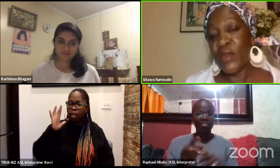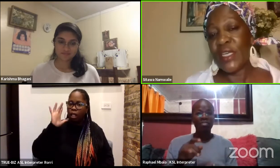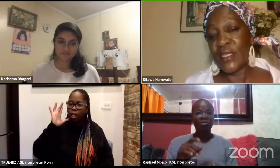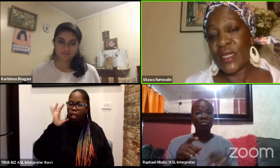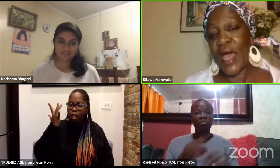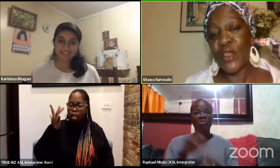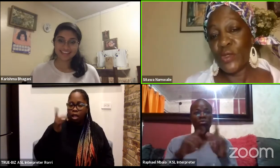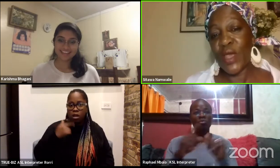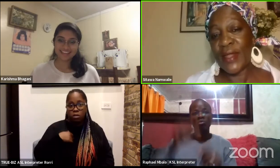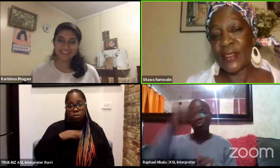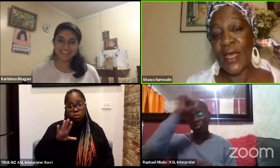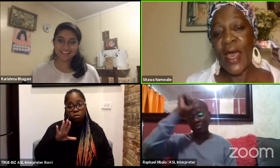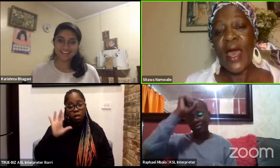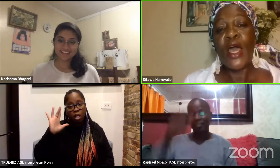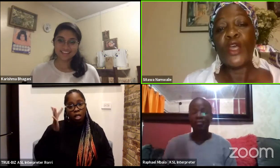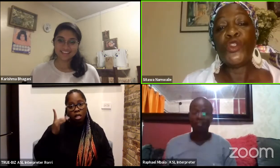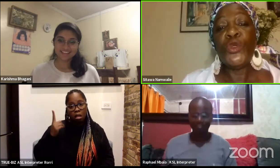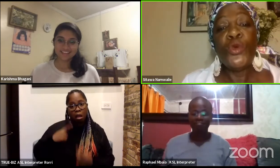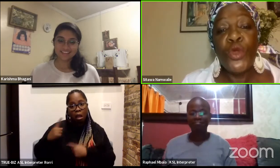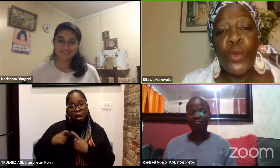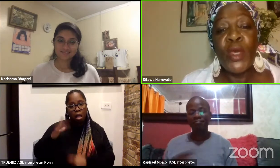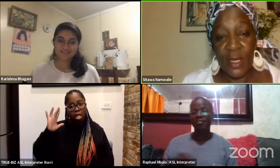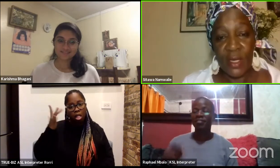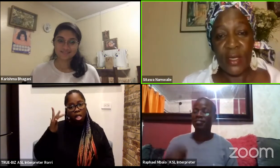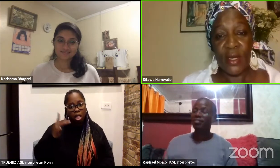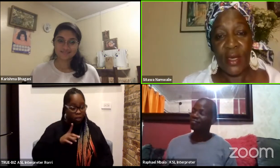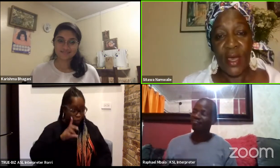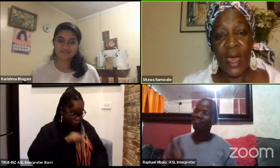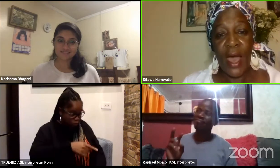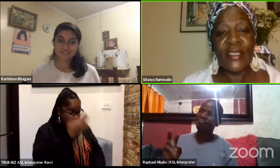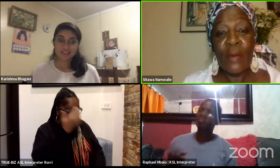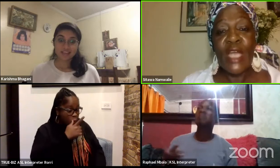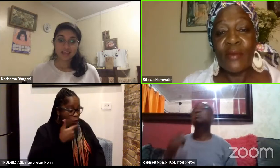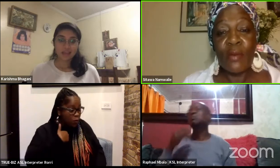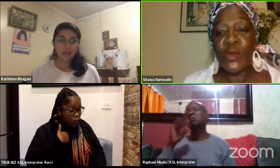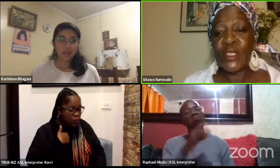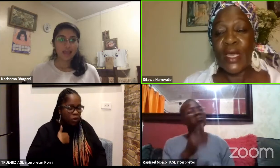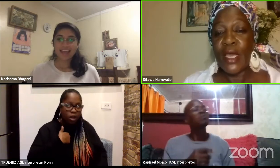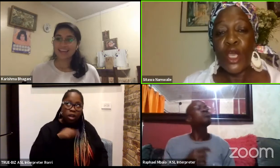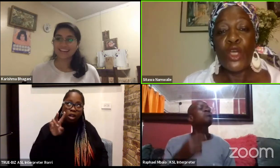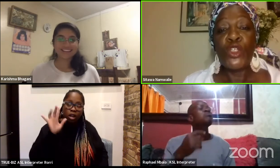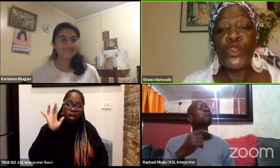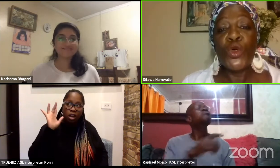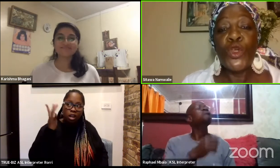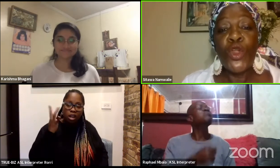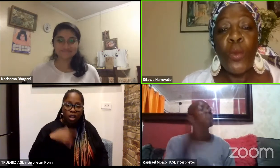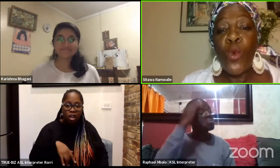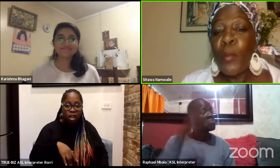how irritated I used to get, "Do you know me?" And sometimes, somebody would say, "Do you know..."